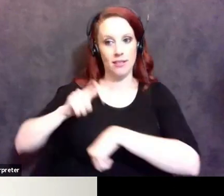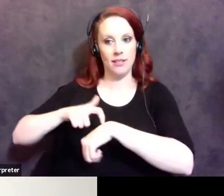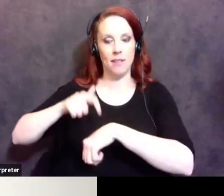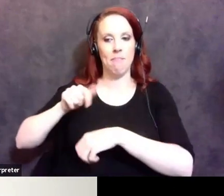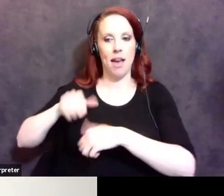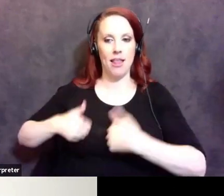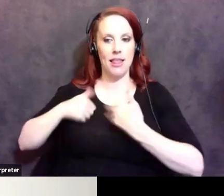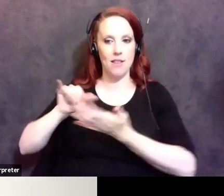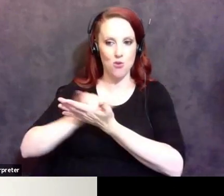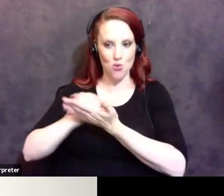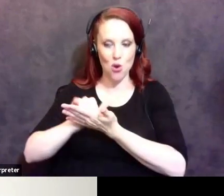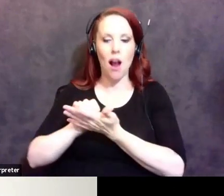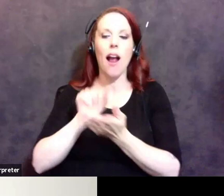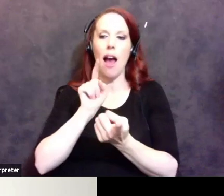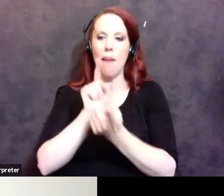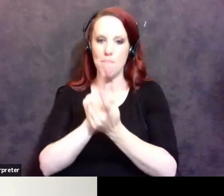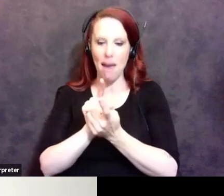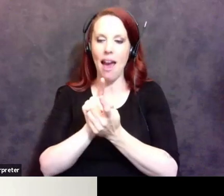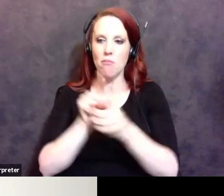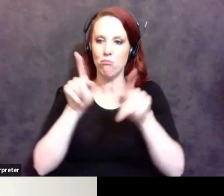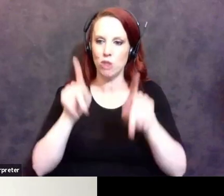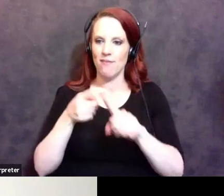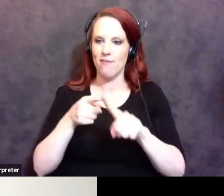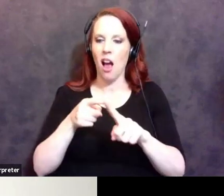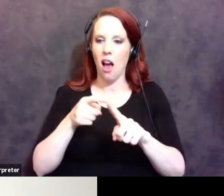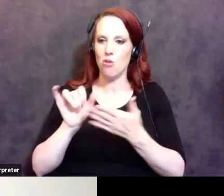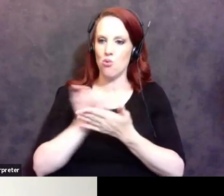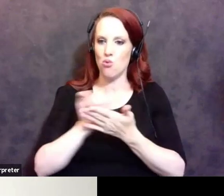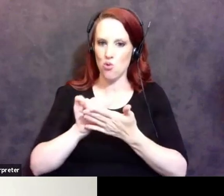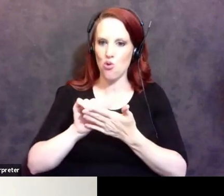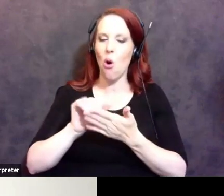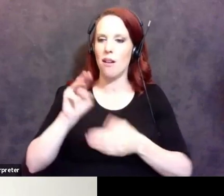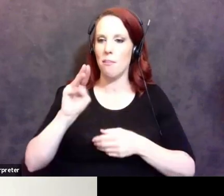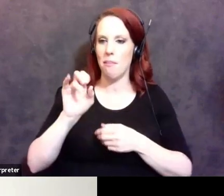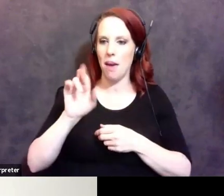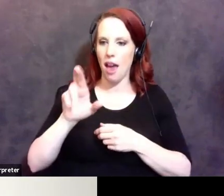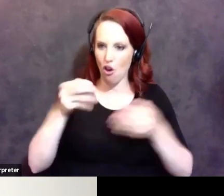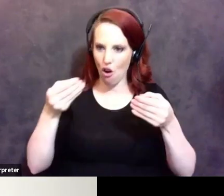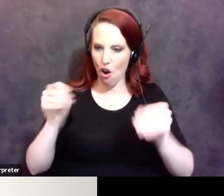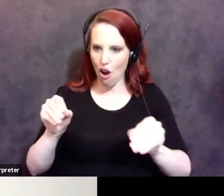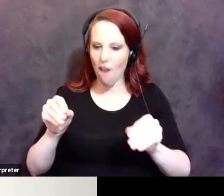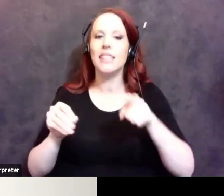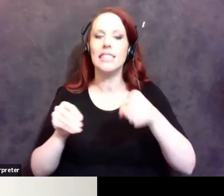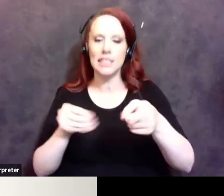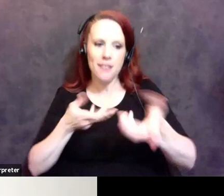from in New York City's mayor office for disability and I was like hey, I do this diversability community thing how can we work your office?